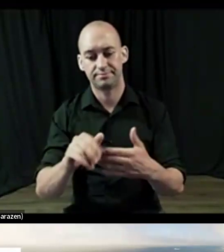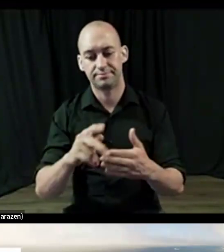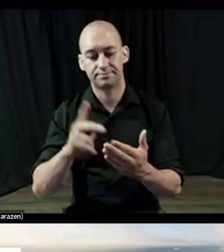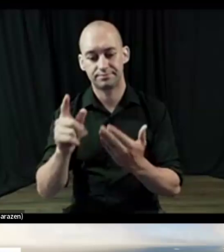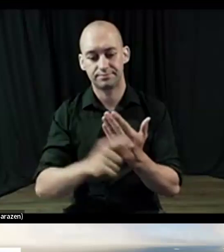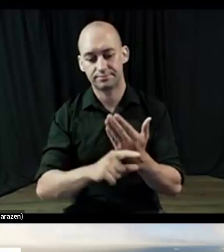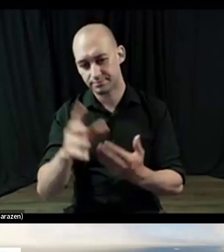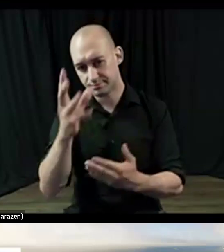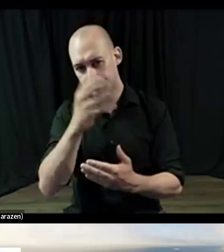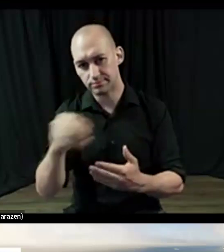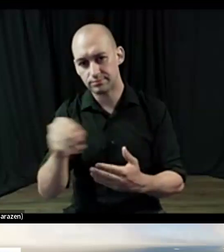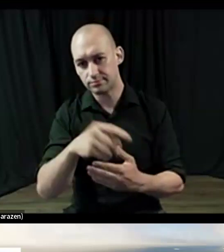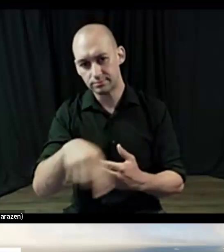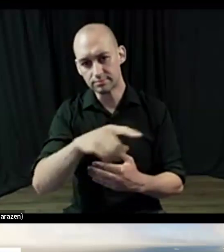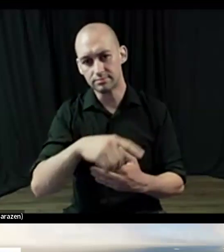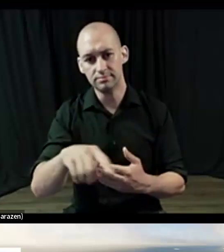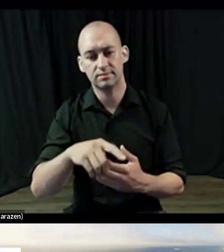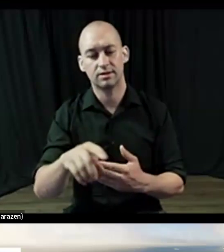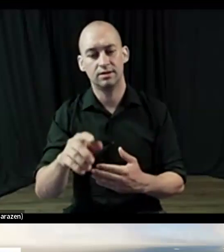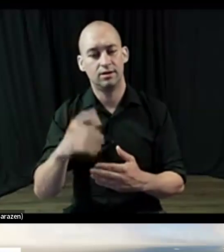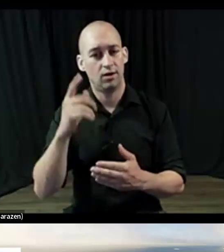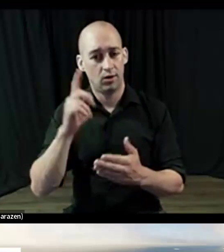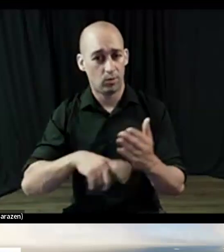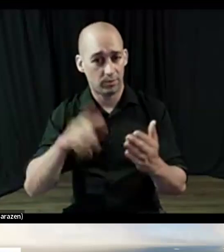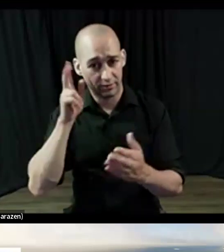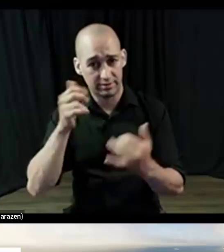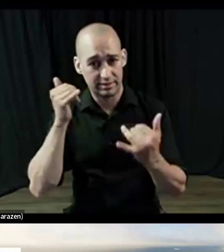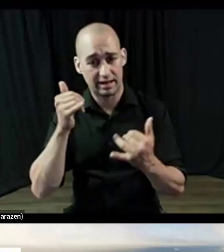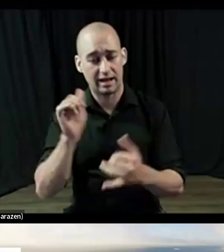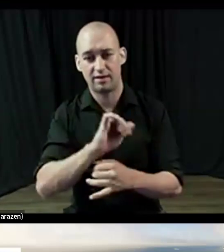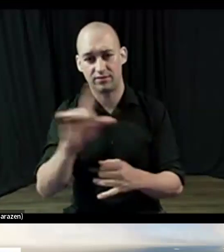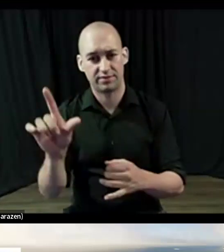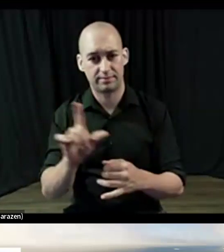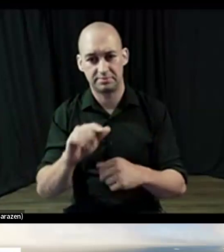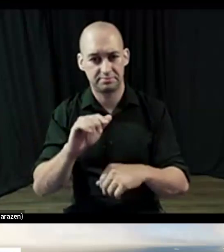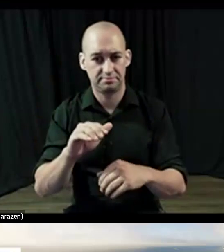we're hearing here today is going to be factored into the development of the subgrant program,